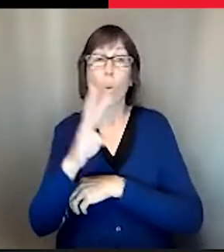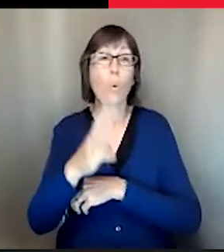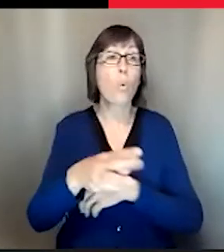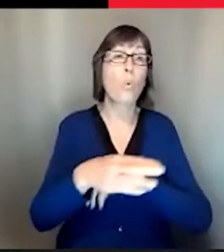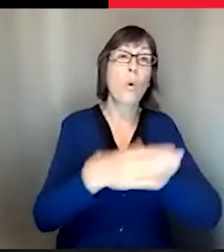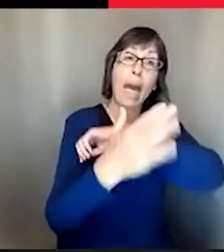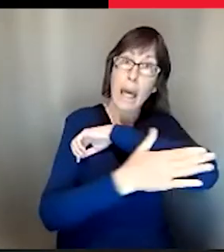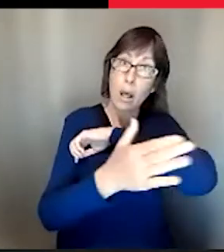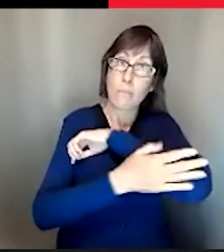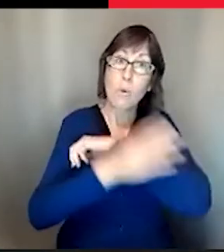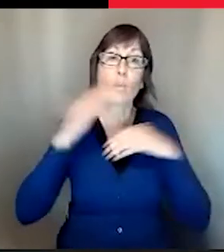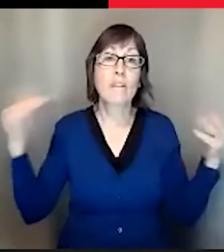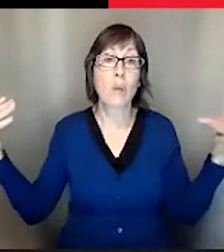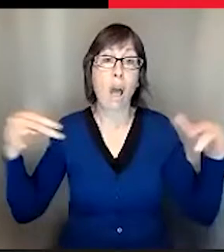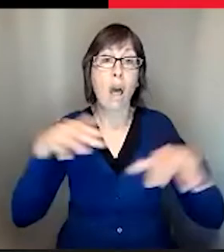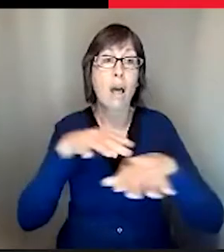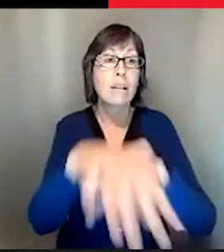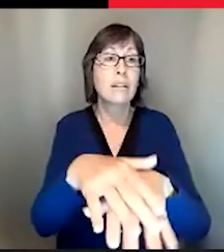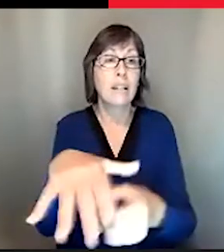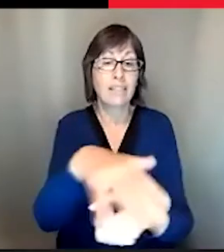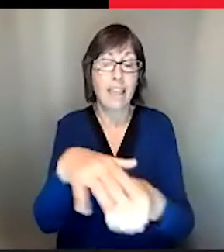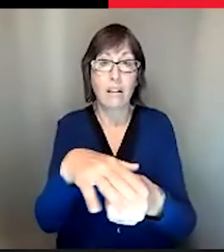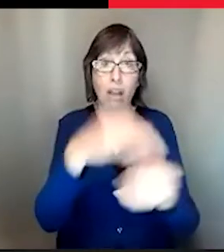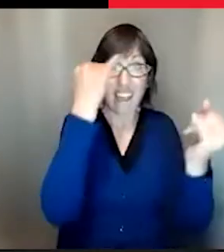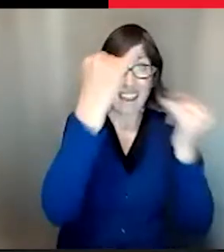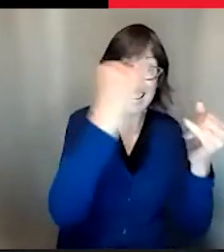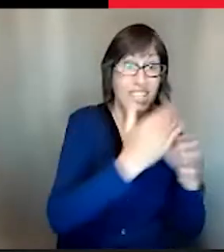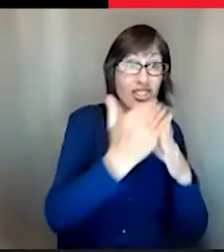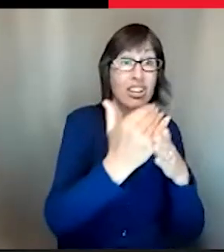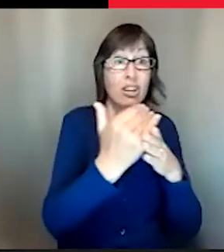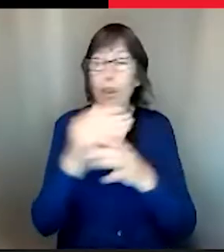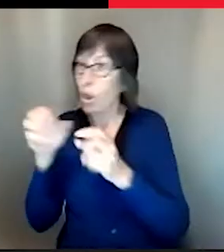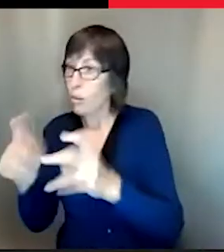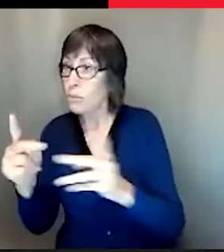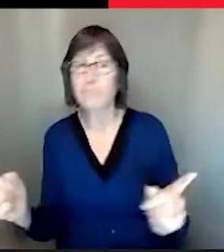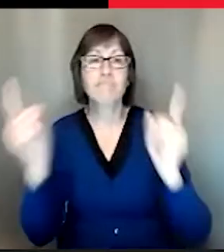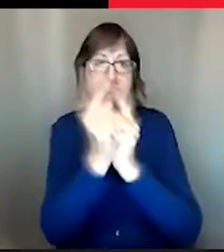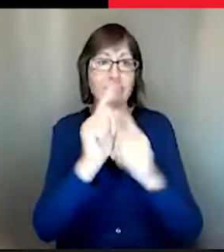of ideas and opportunities naturally come together. Indigenous peoples have their own